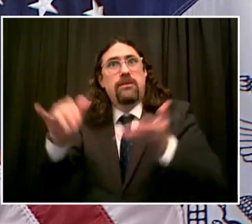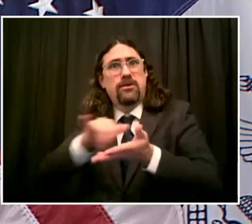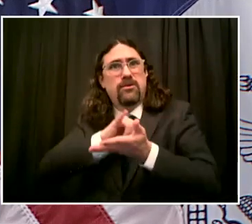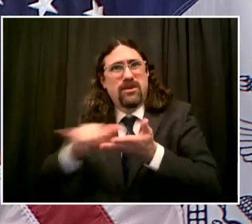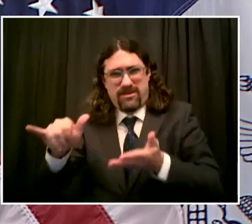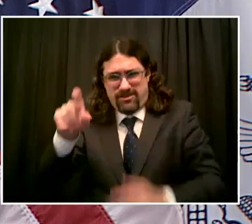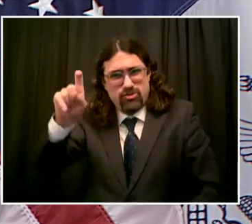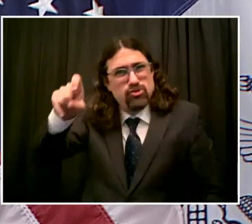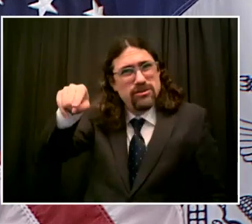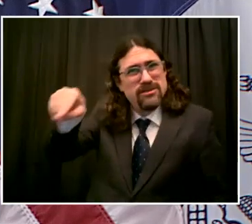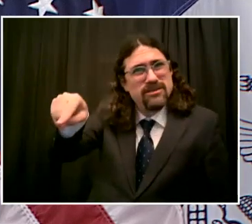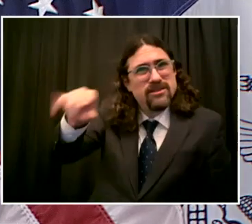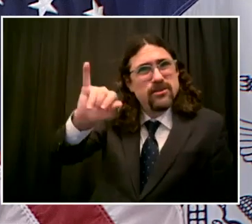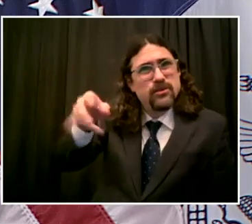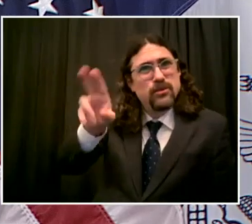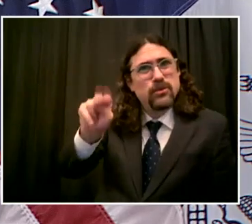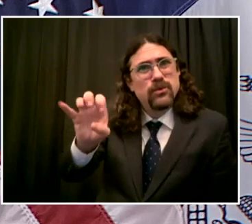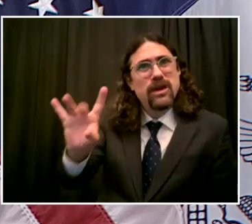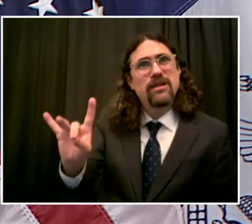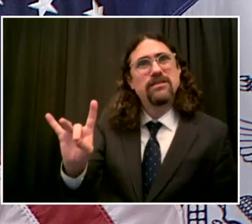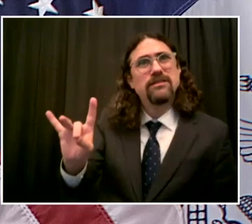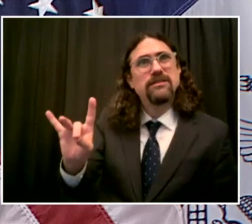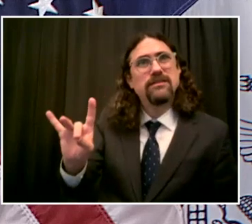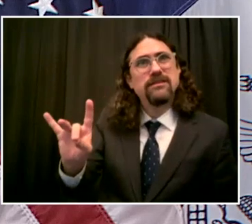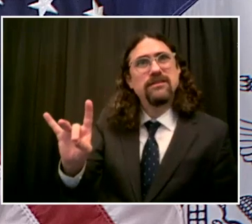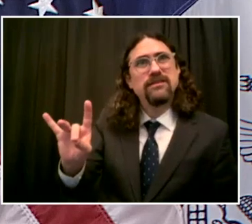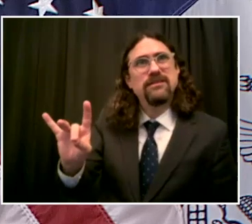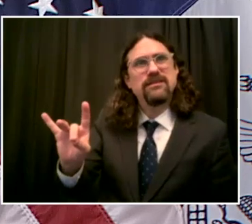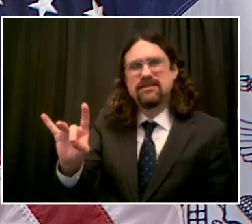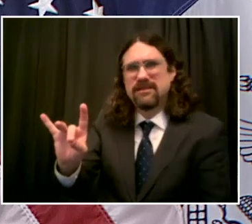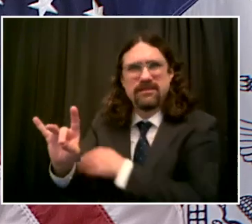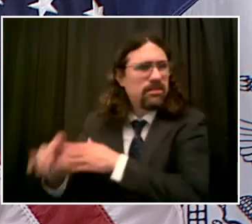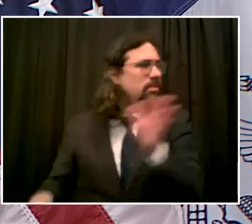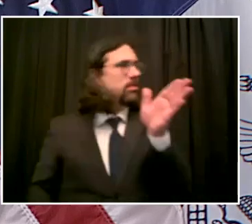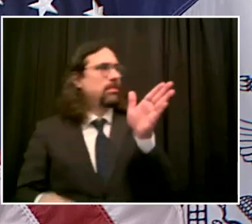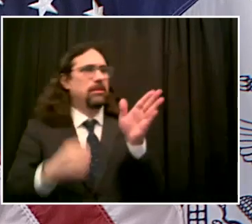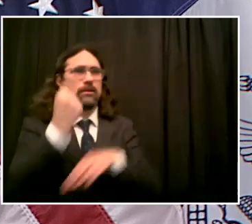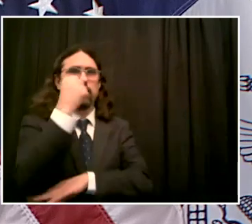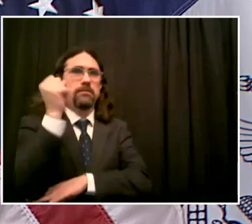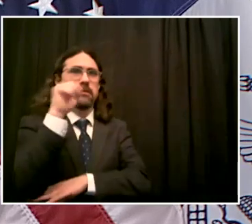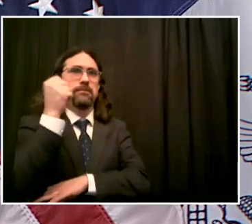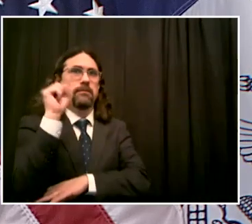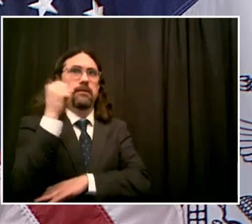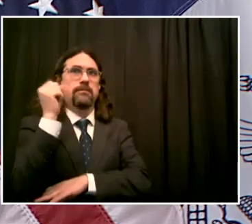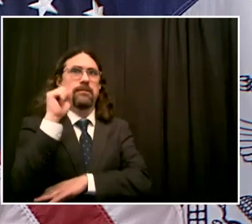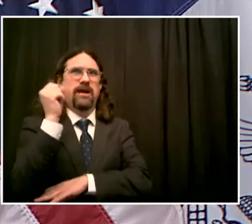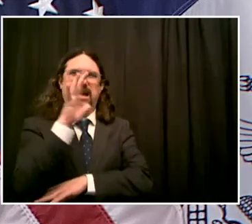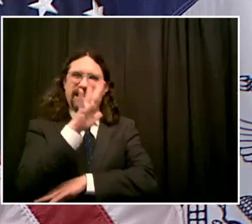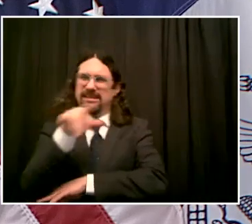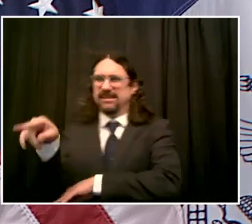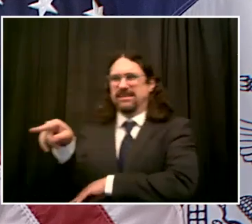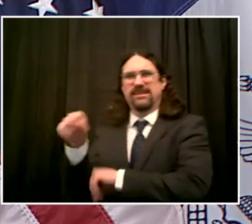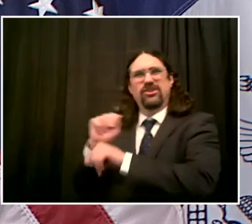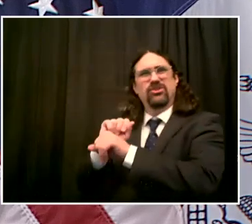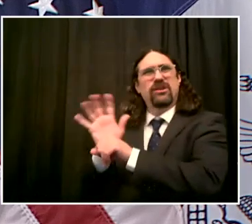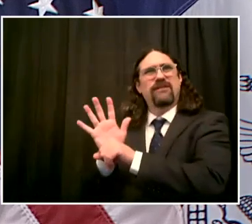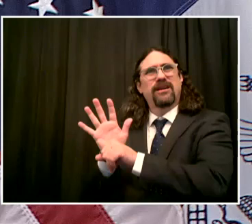WE ARE MOVING FOWRARD ON MONDAY, JUNE 8. WE HAVE A LOT TO DO TO GET READY, BUT WE HAVE TO